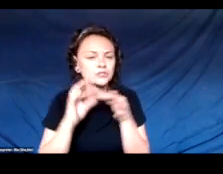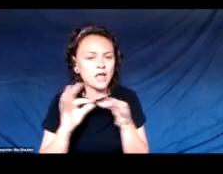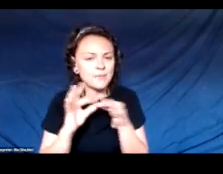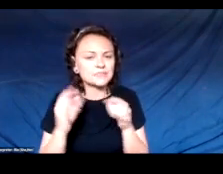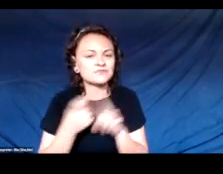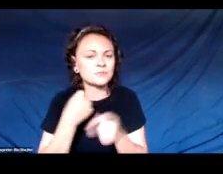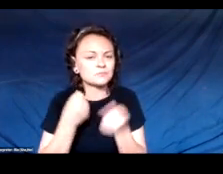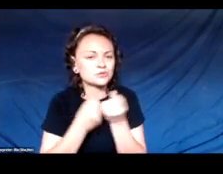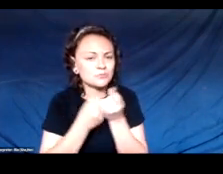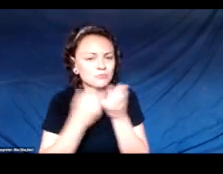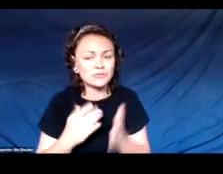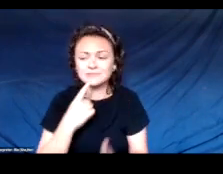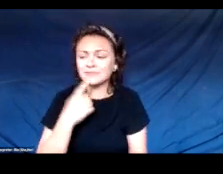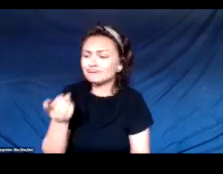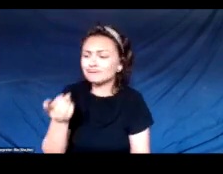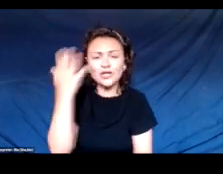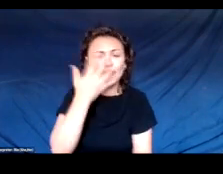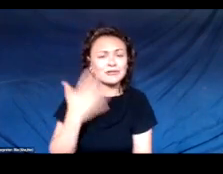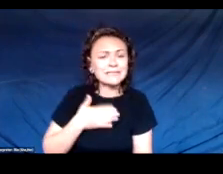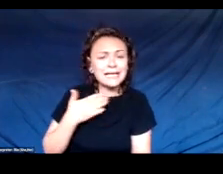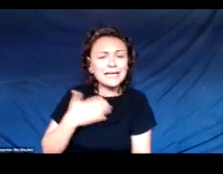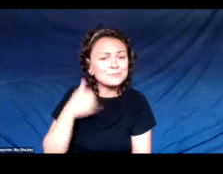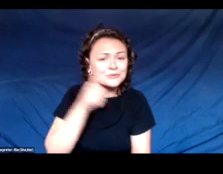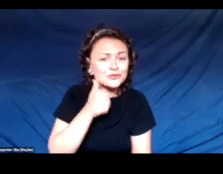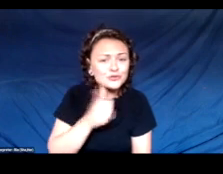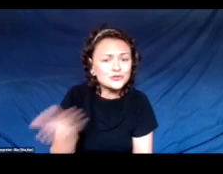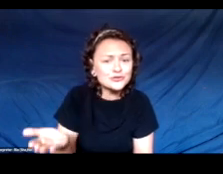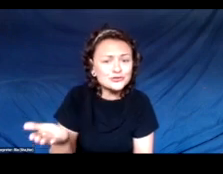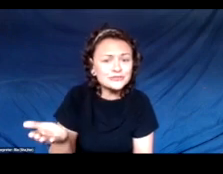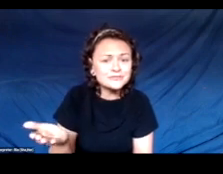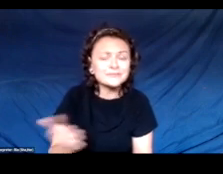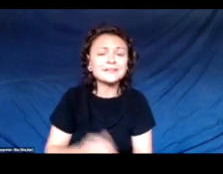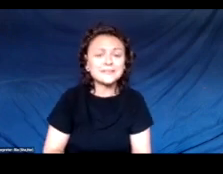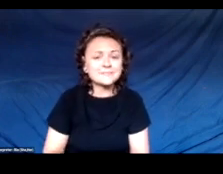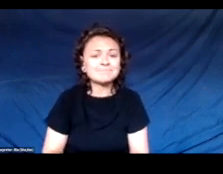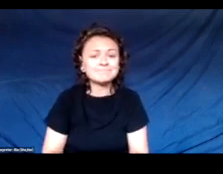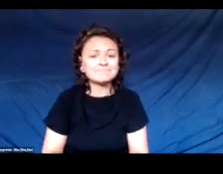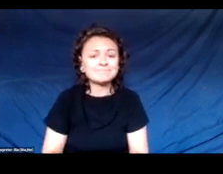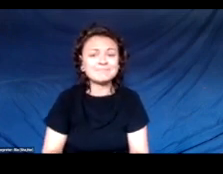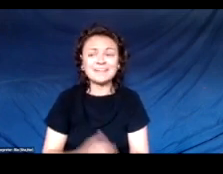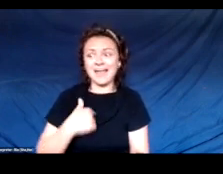one happy girl and I know her inside out as her mother.